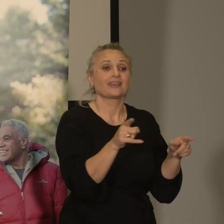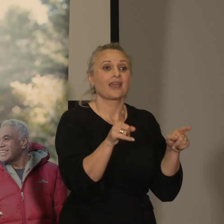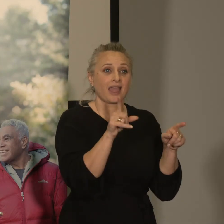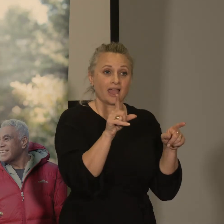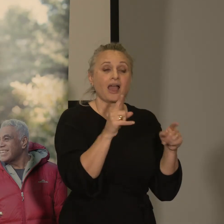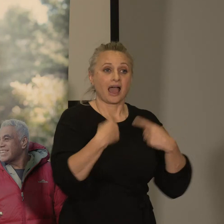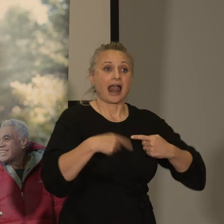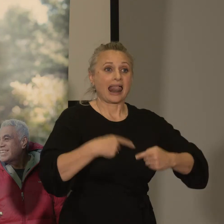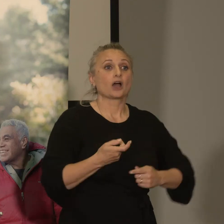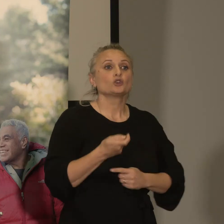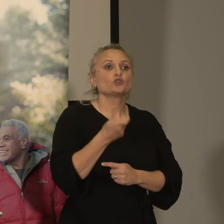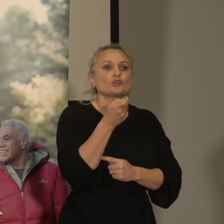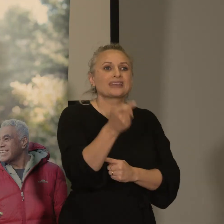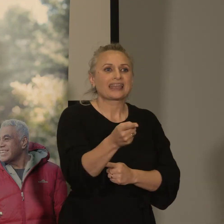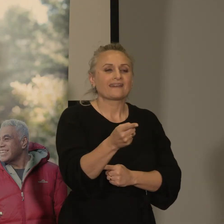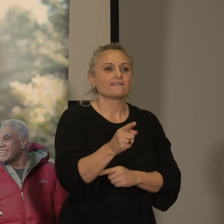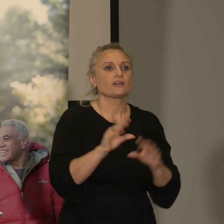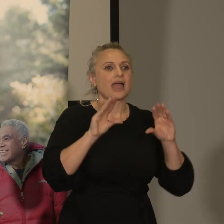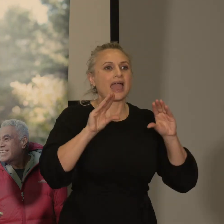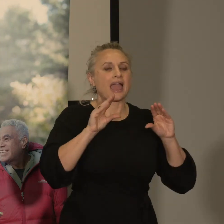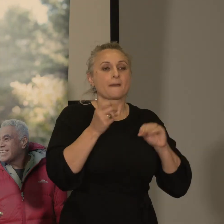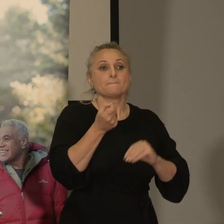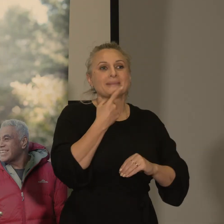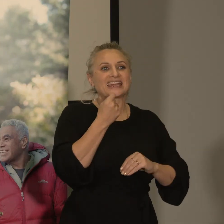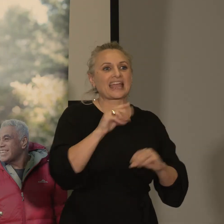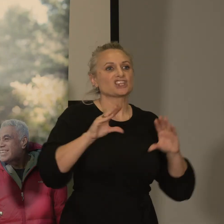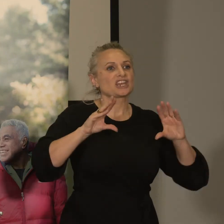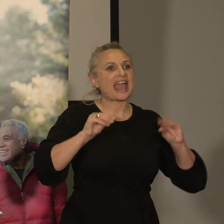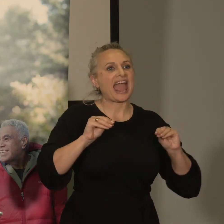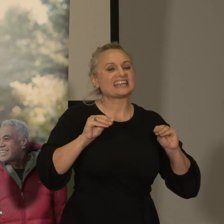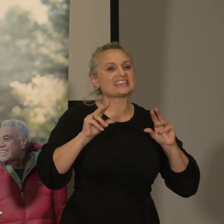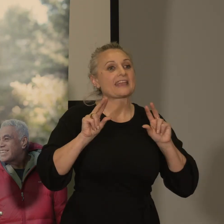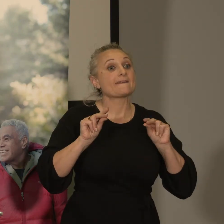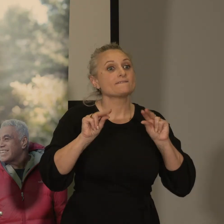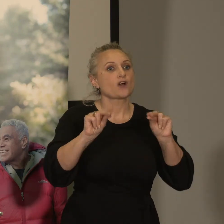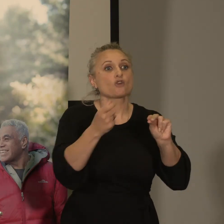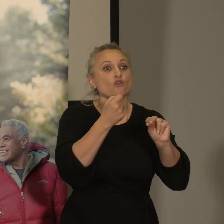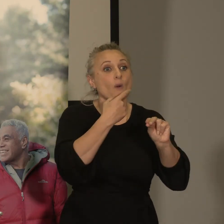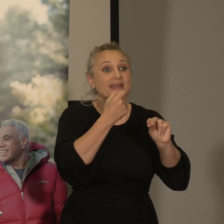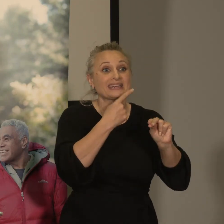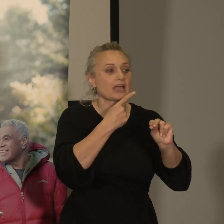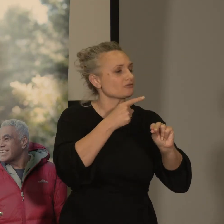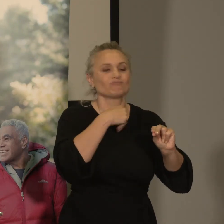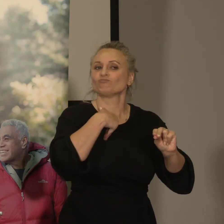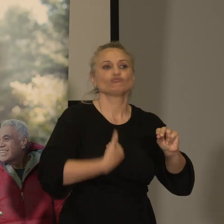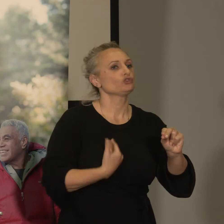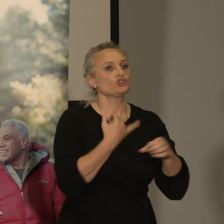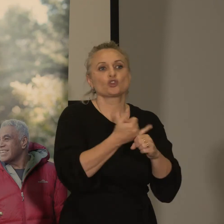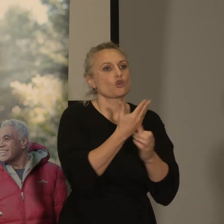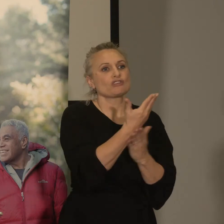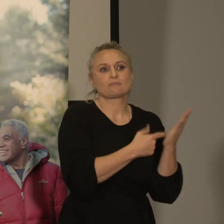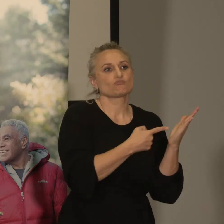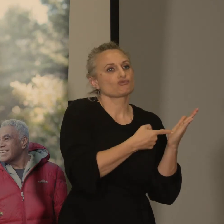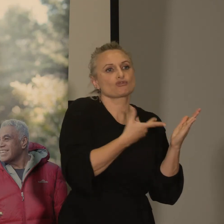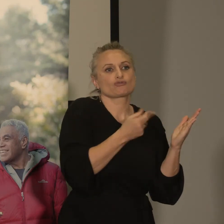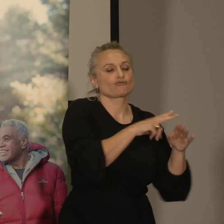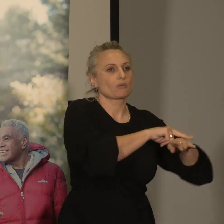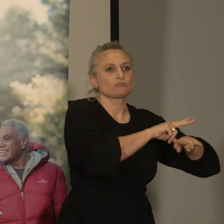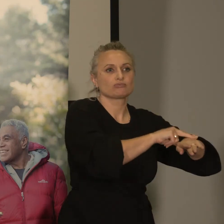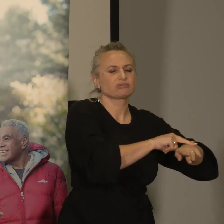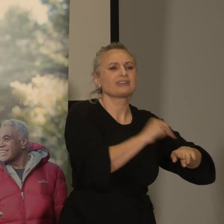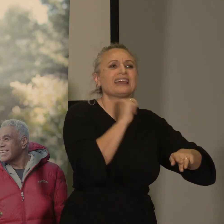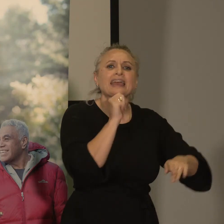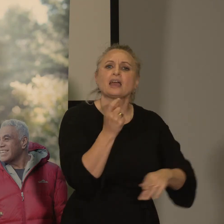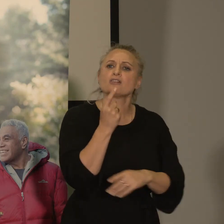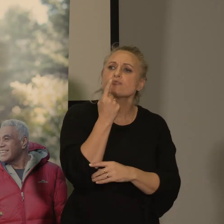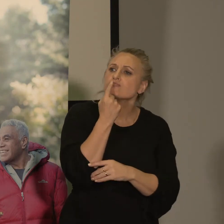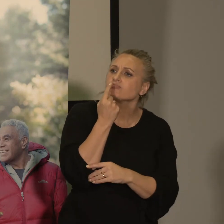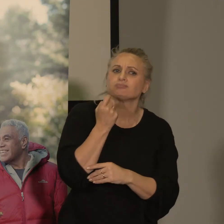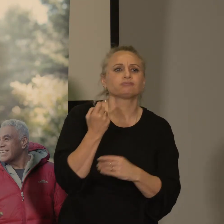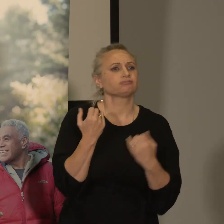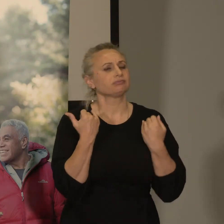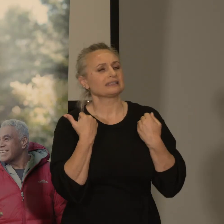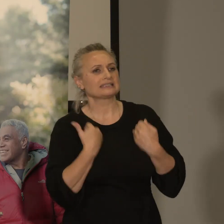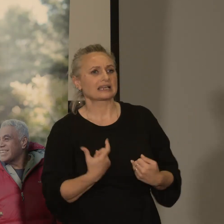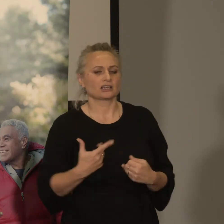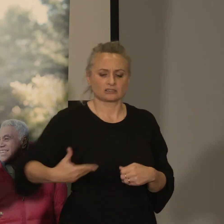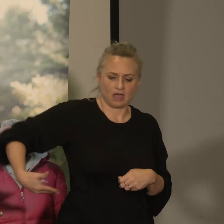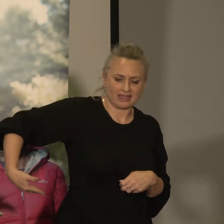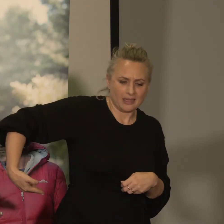pharmacies who can supply